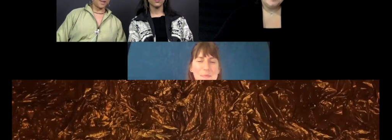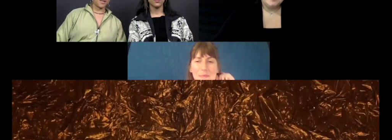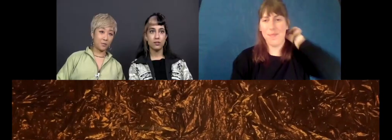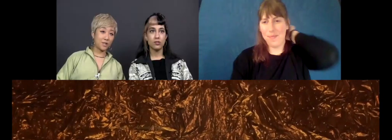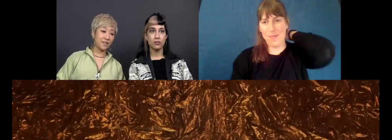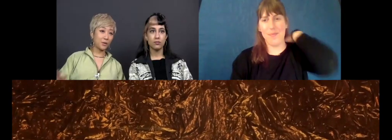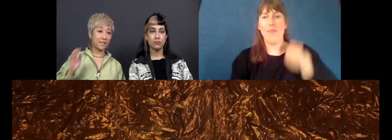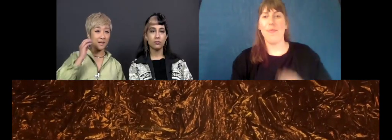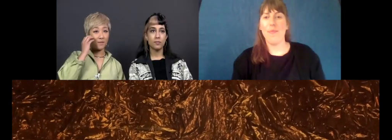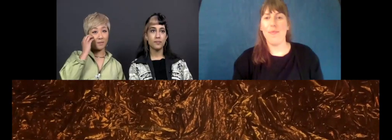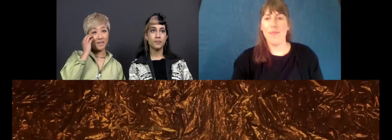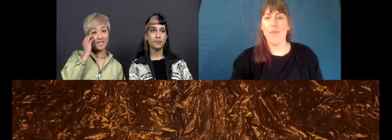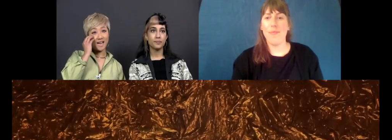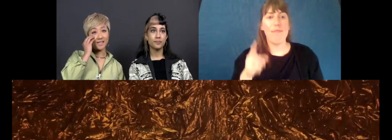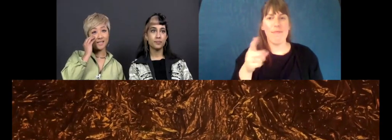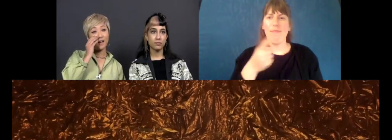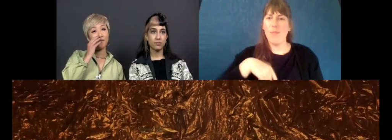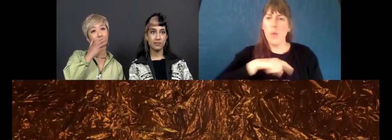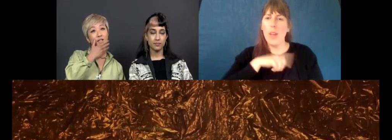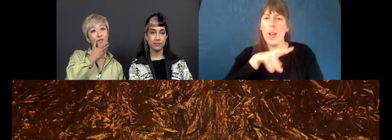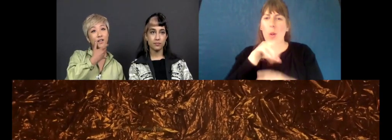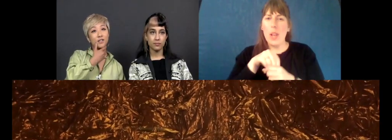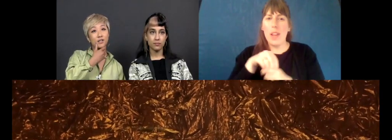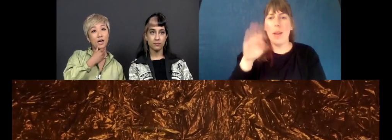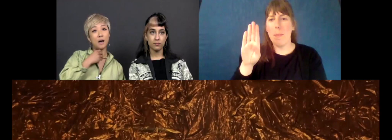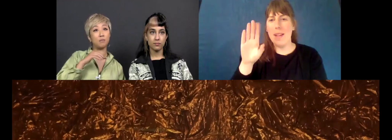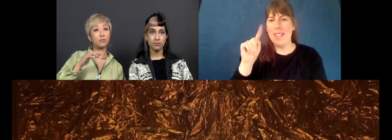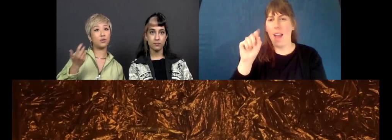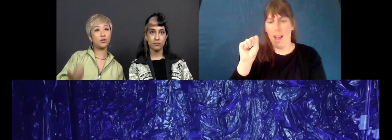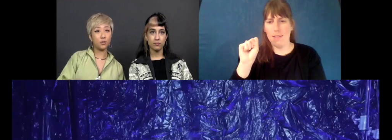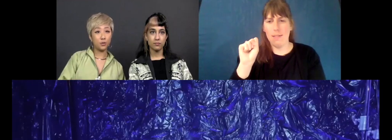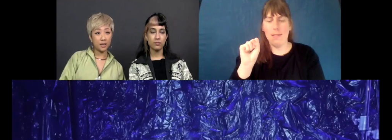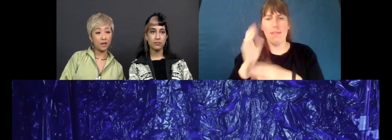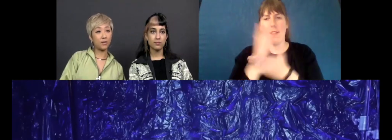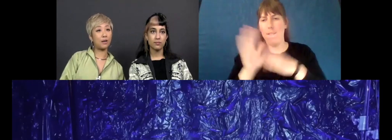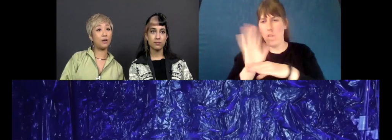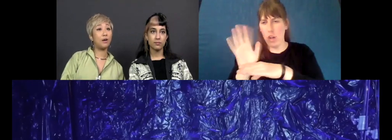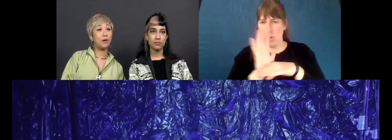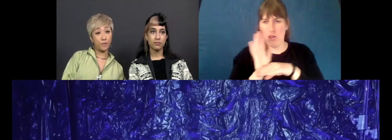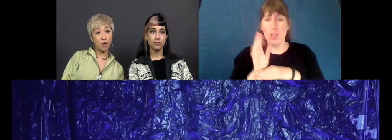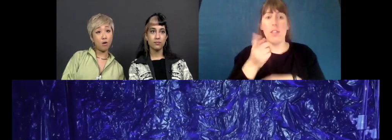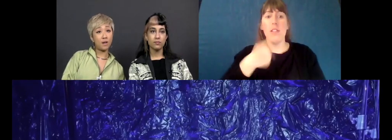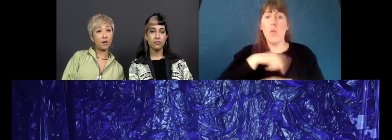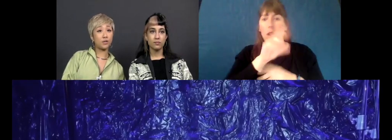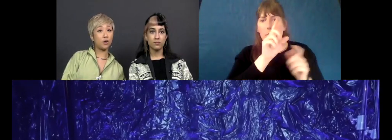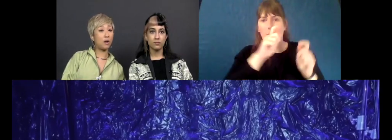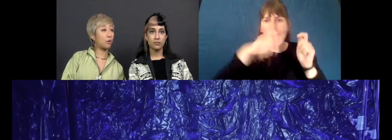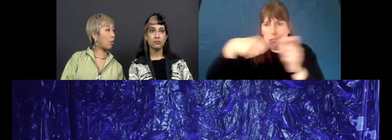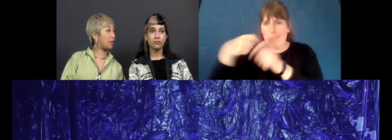So we just included some like BTS footage of us shooting the film and also recording